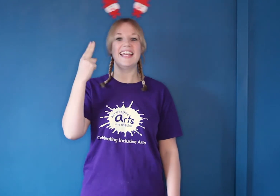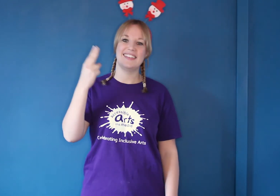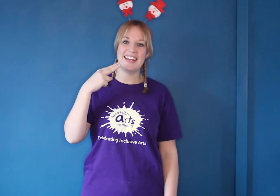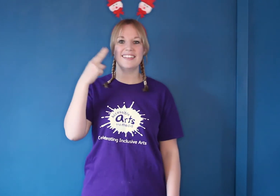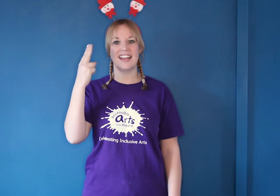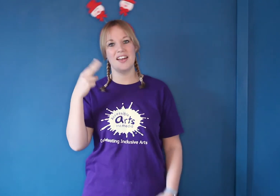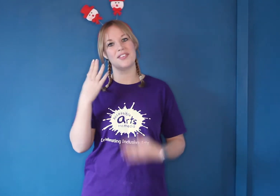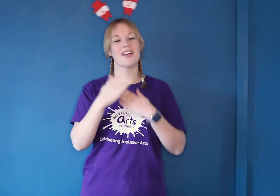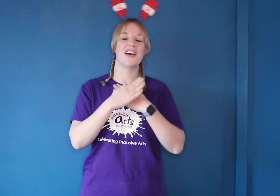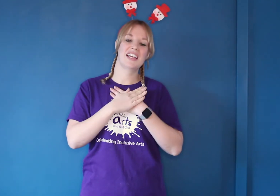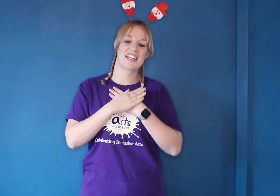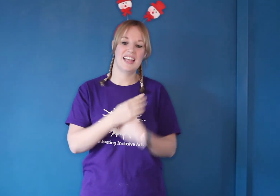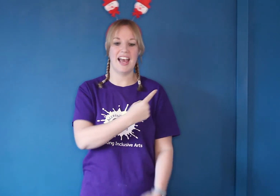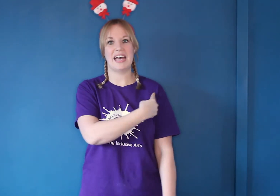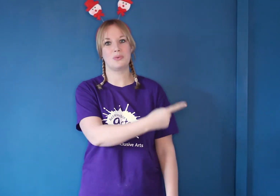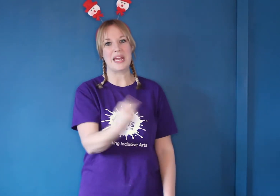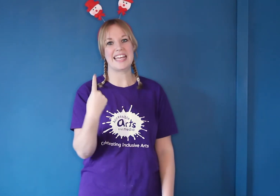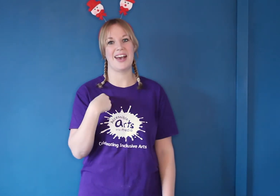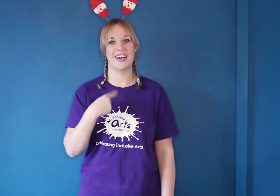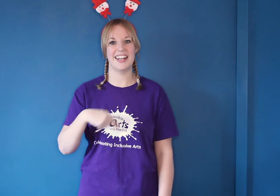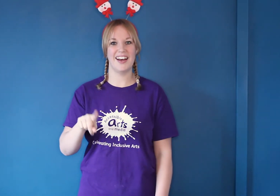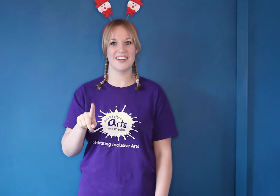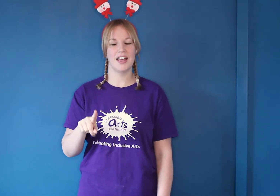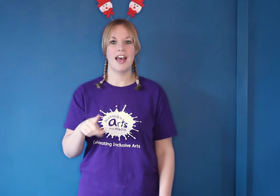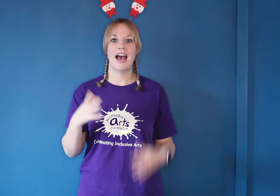He sings a love song, as we go along.